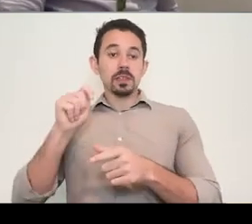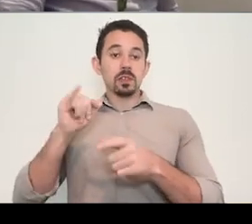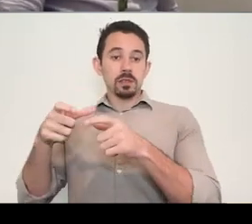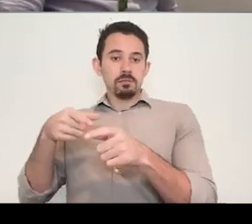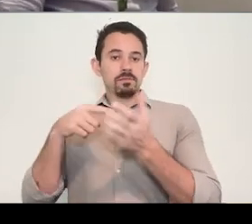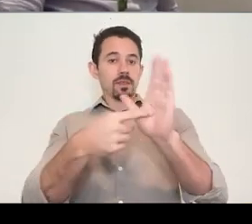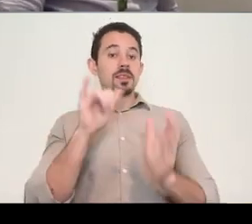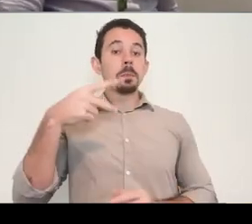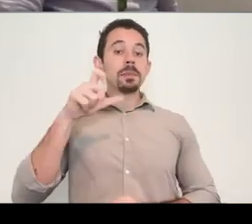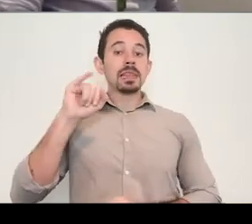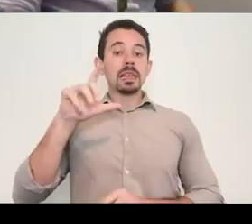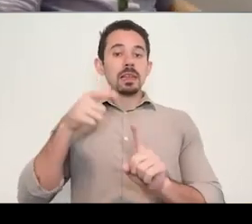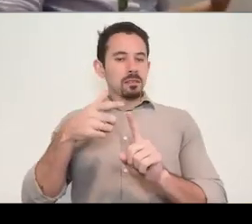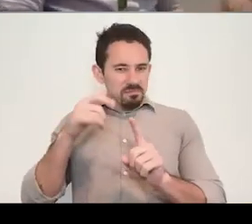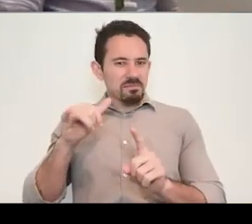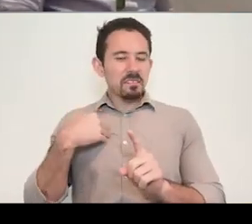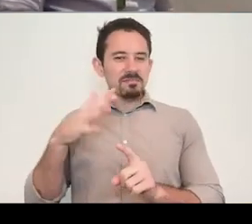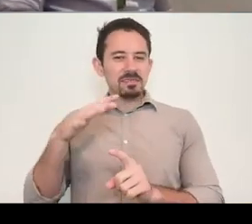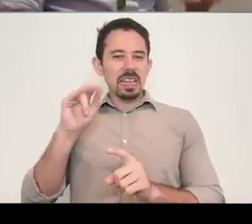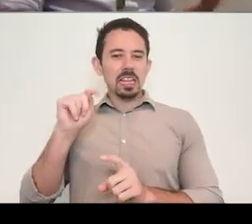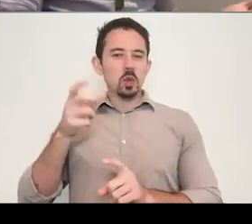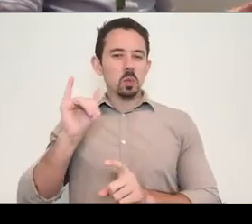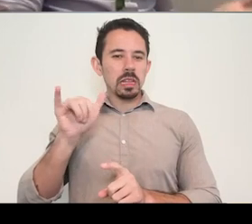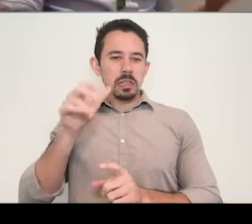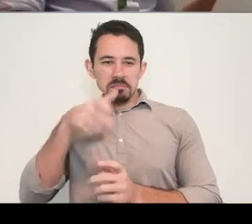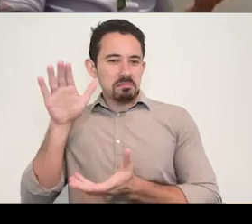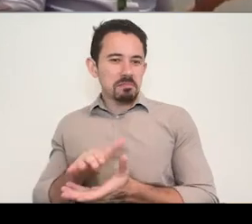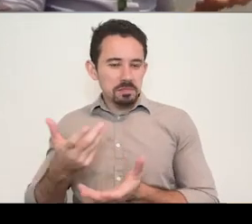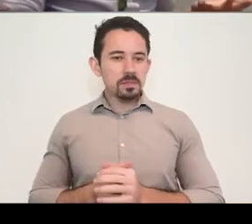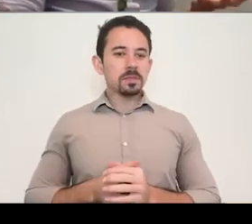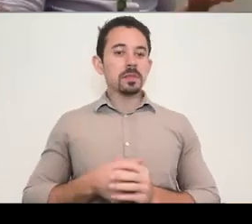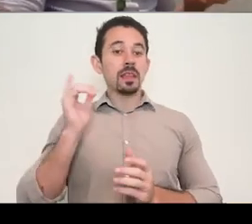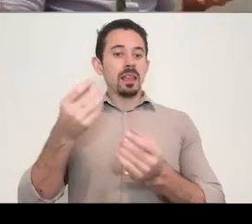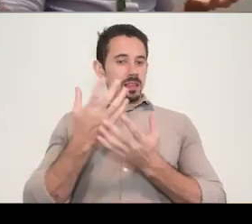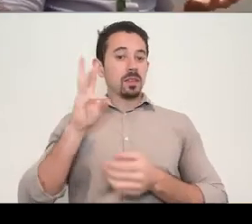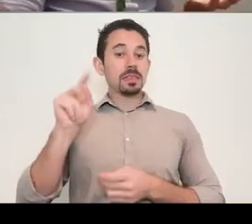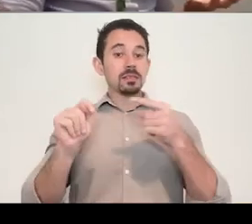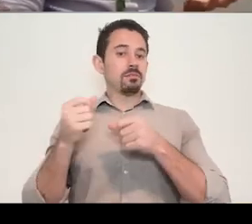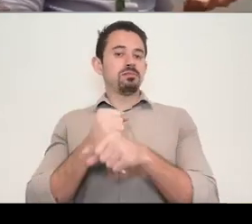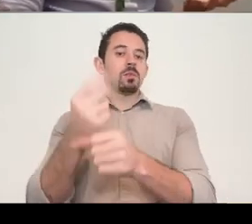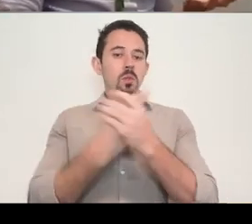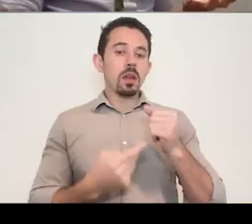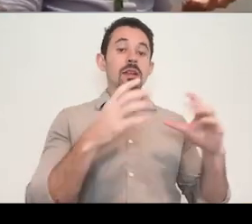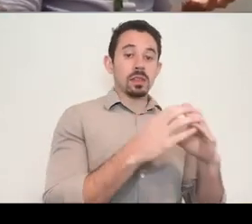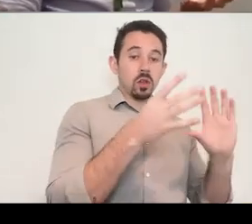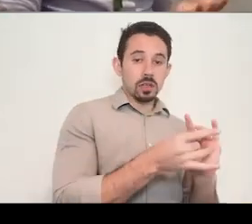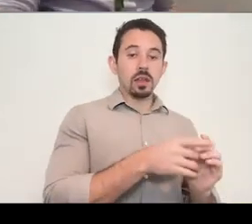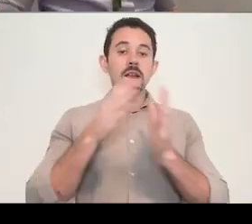and secreted Pel, has increased pellicle cohesion and buoyancy relative to a hydrolase mutant. So